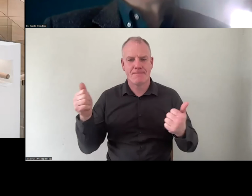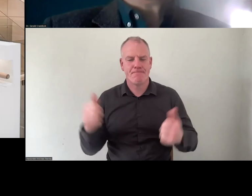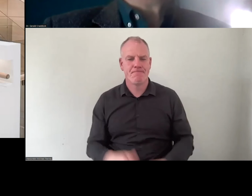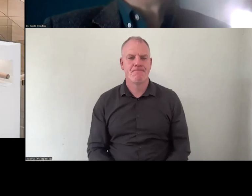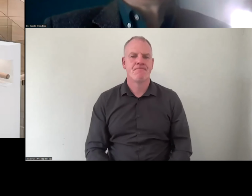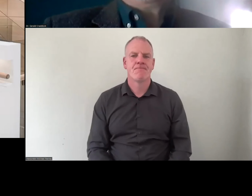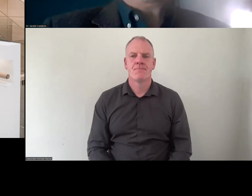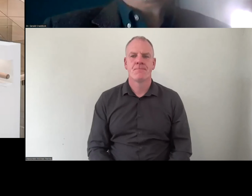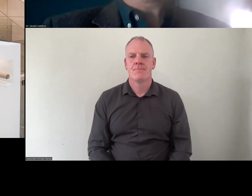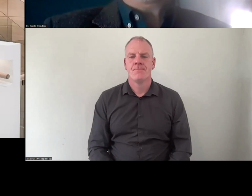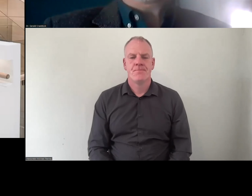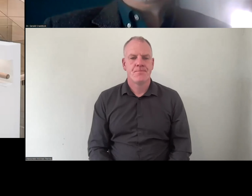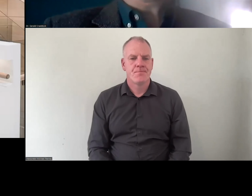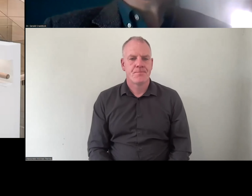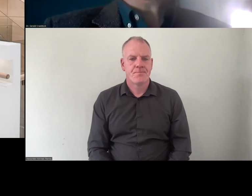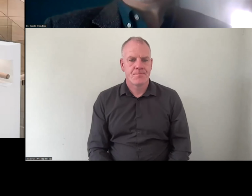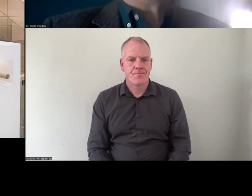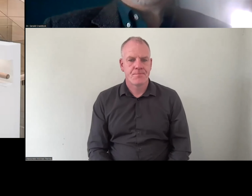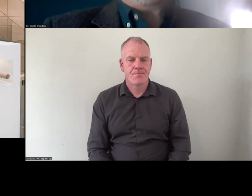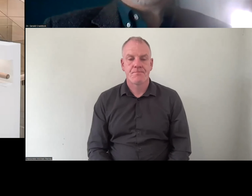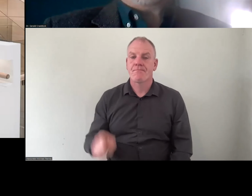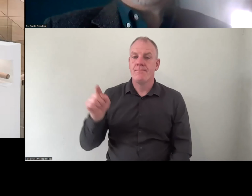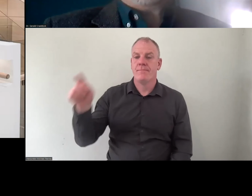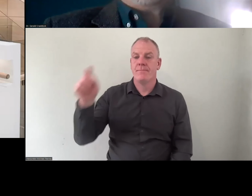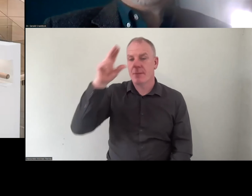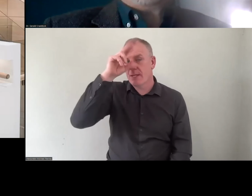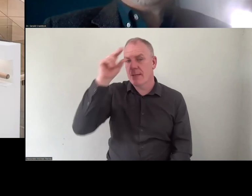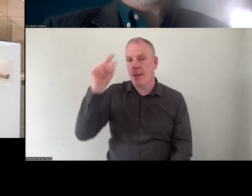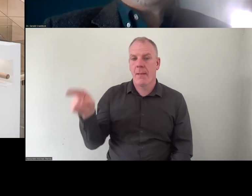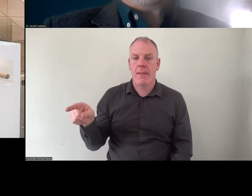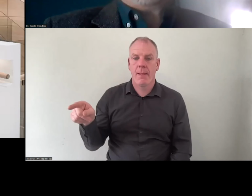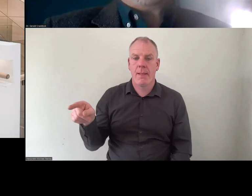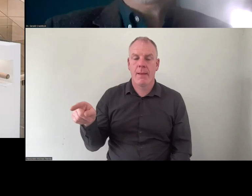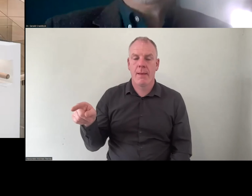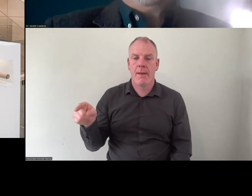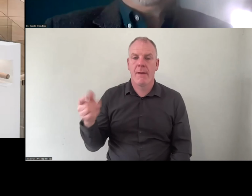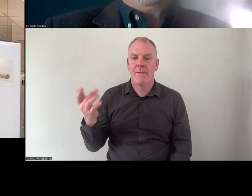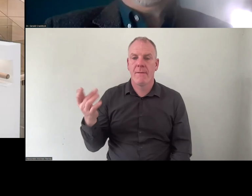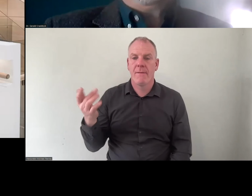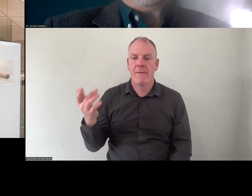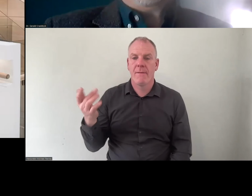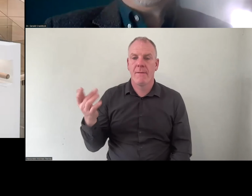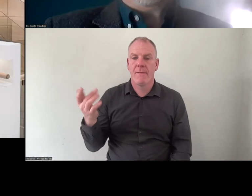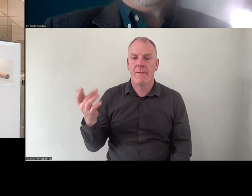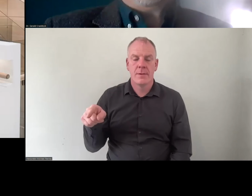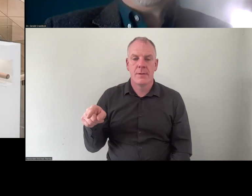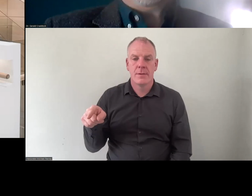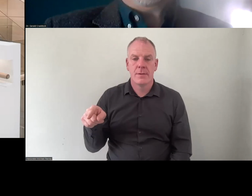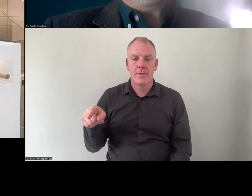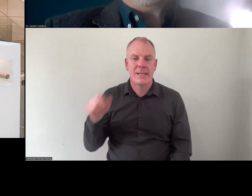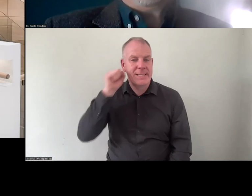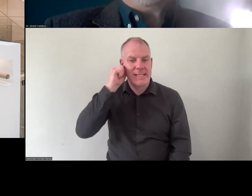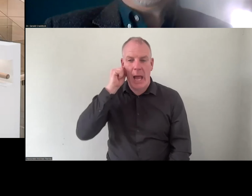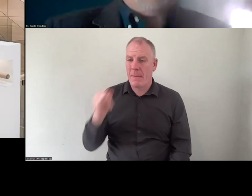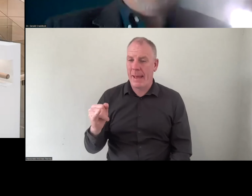So, here is an example of signage used in the building